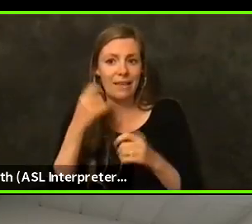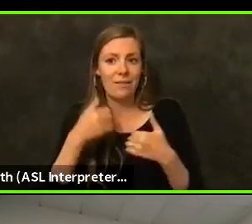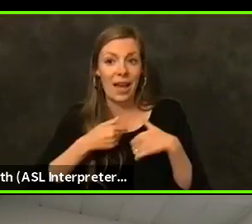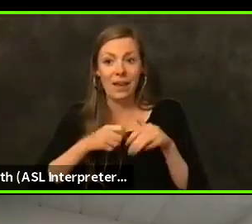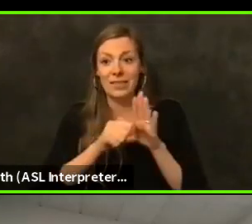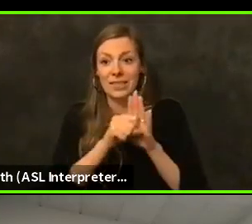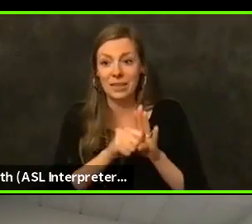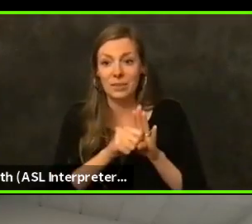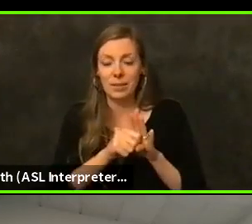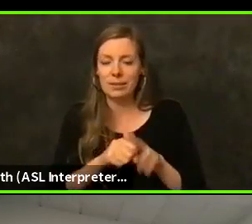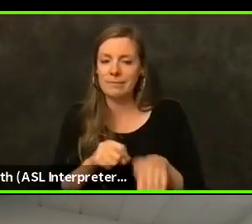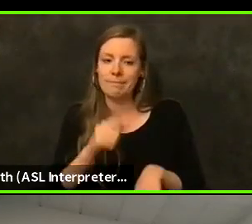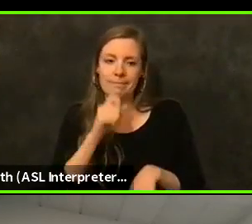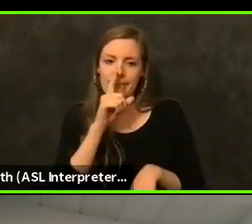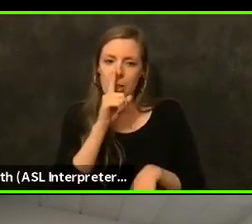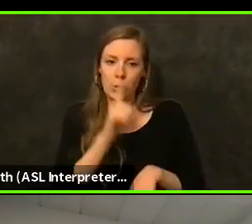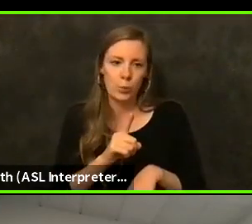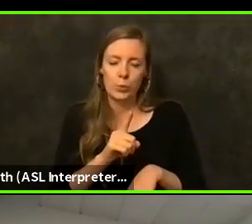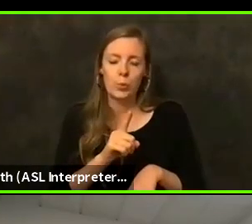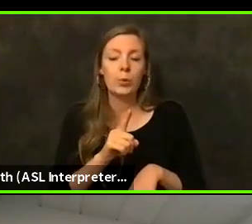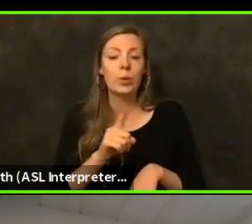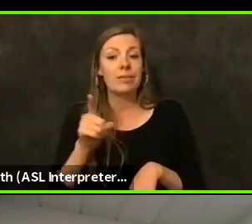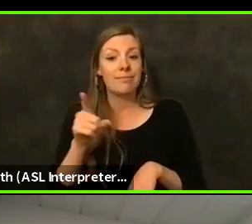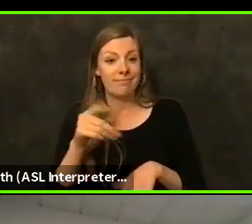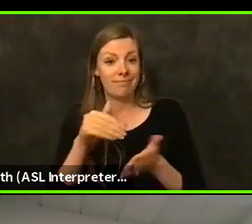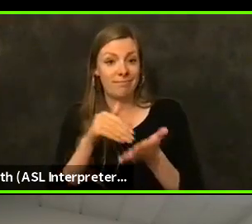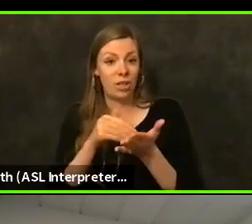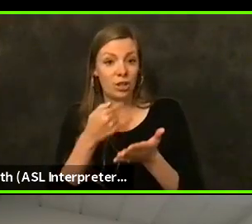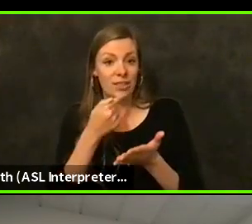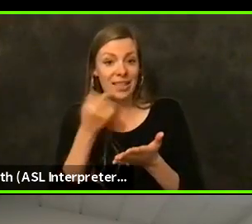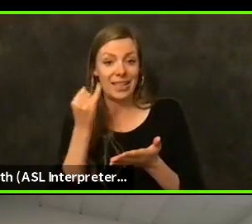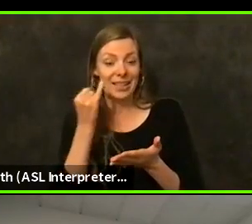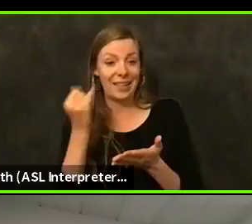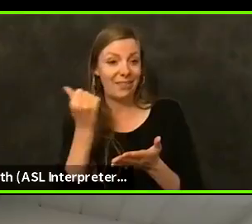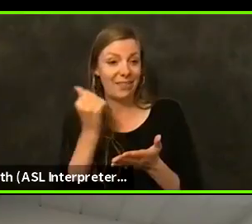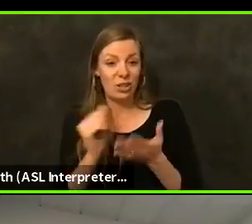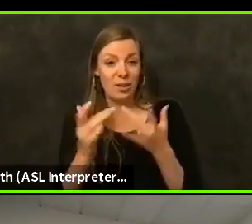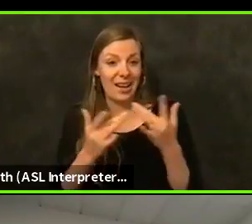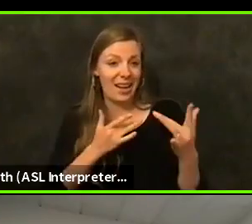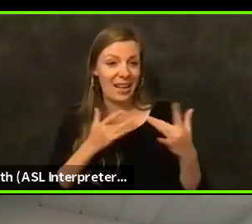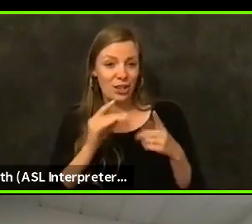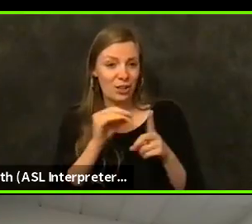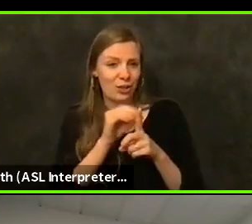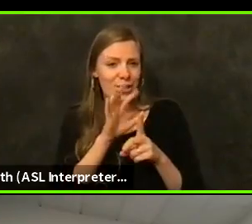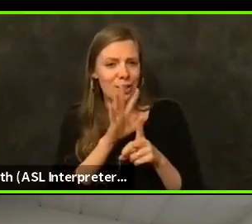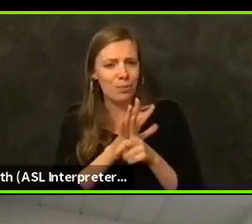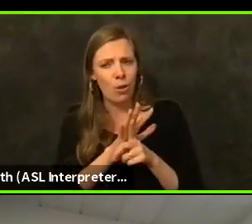And that's not the case. So, as Dr. Mase said, if there's been any concern of exposure, certainly get tested.